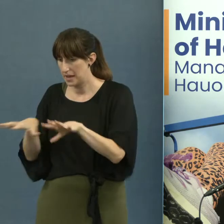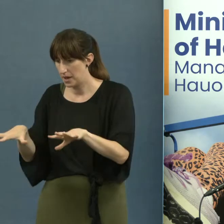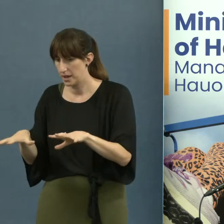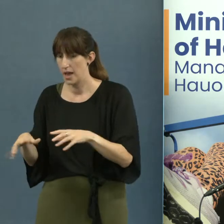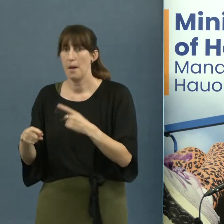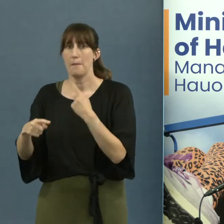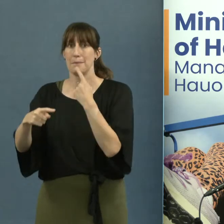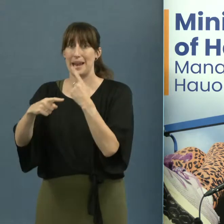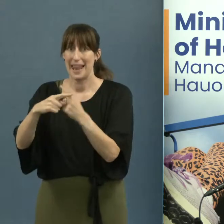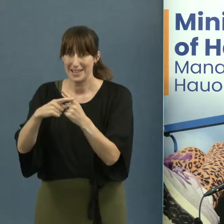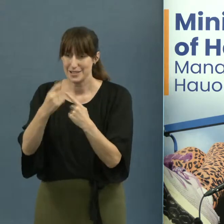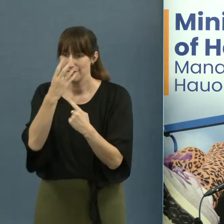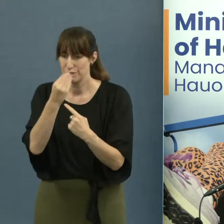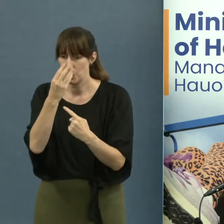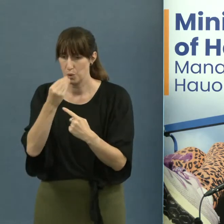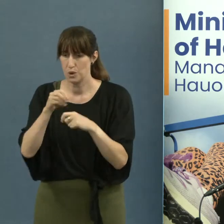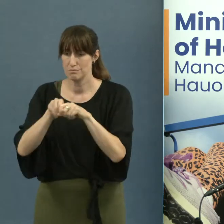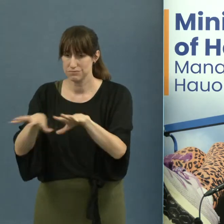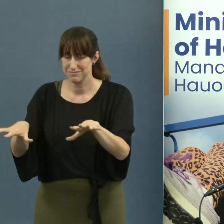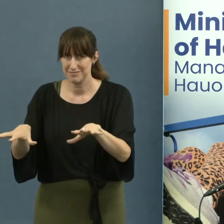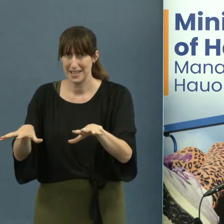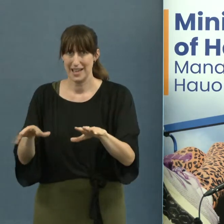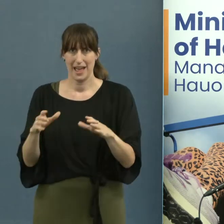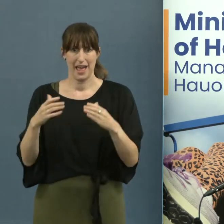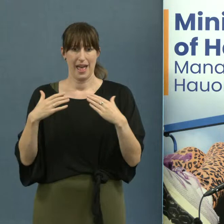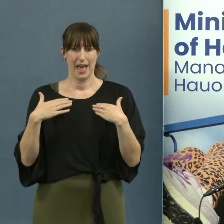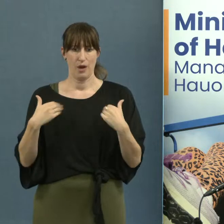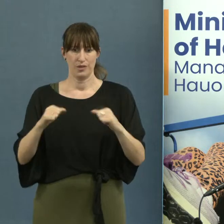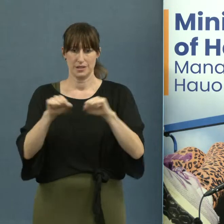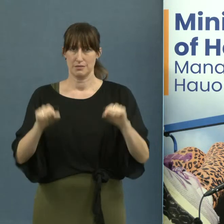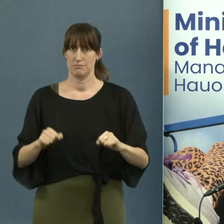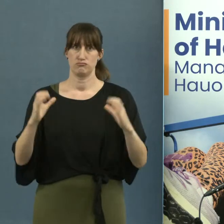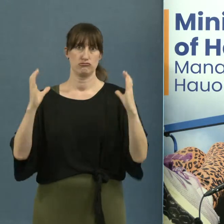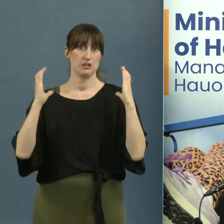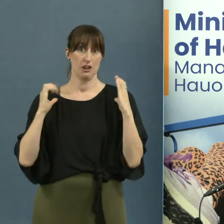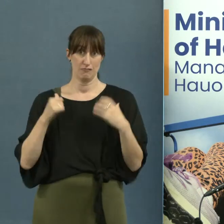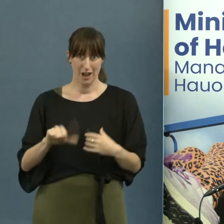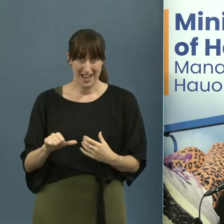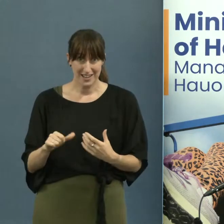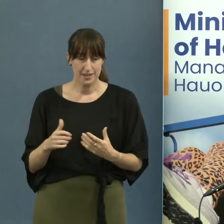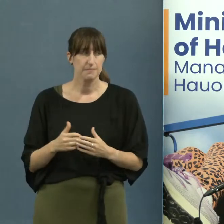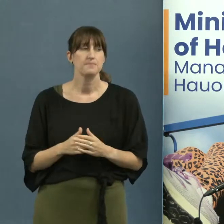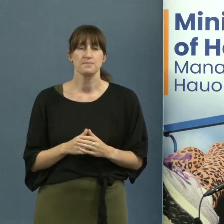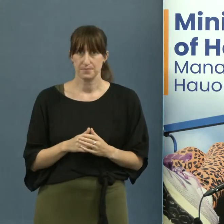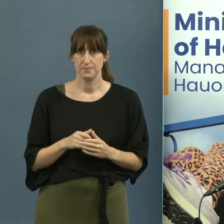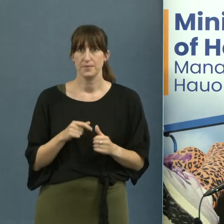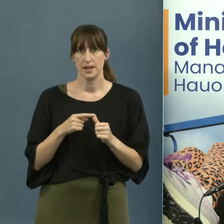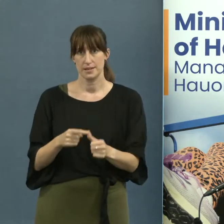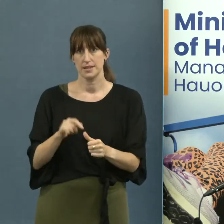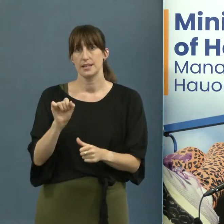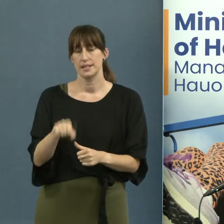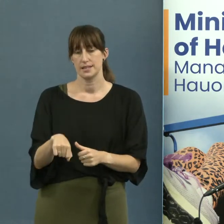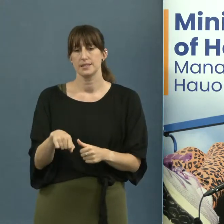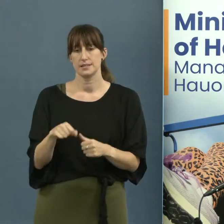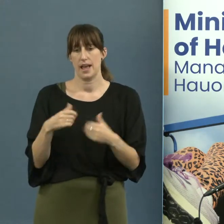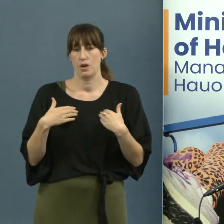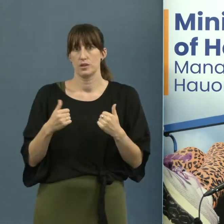with other illnesses coming into winter, including the flu? It certainly would put added